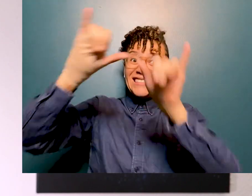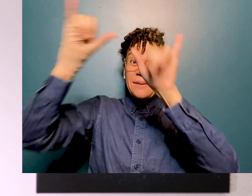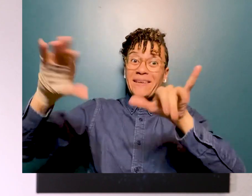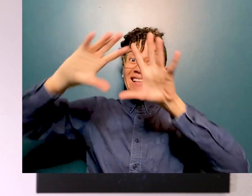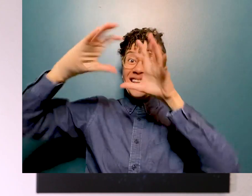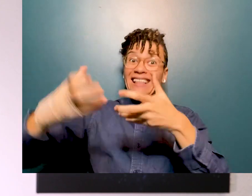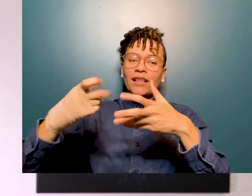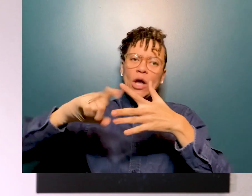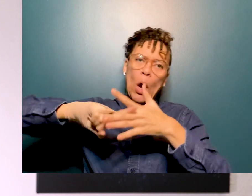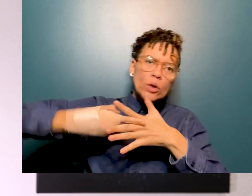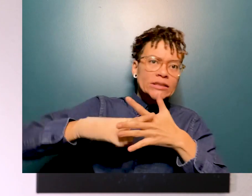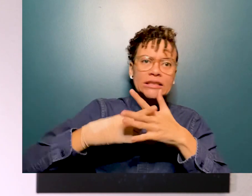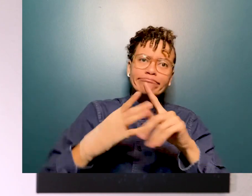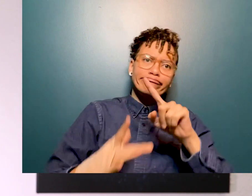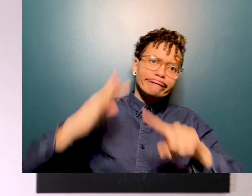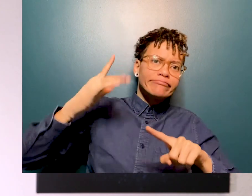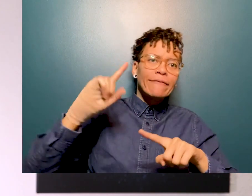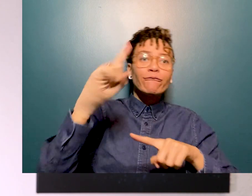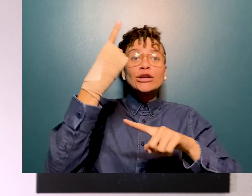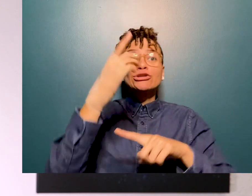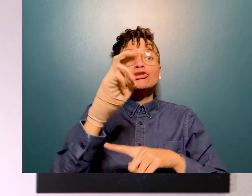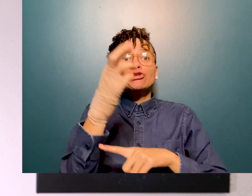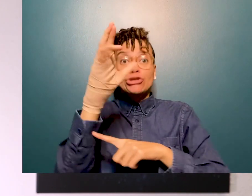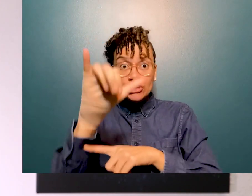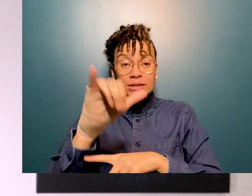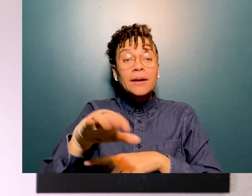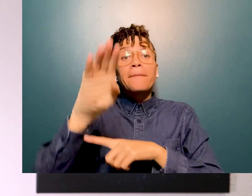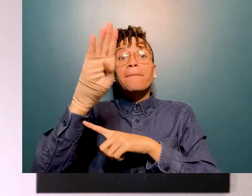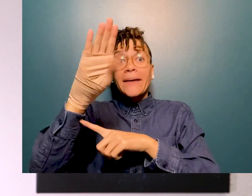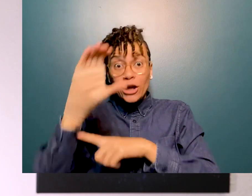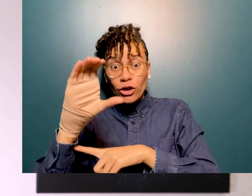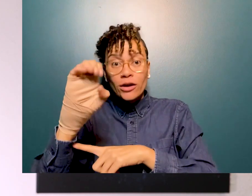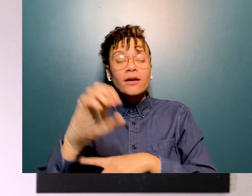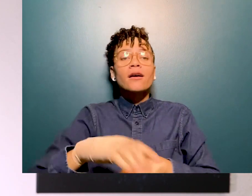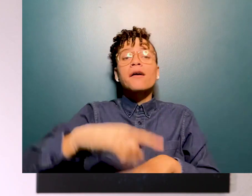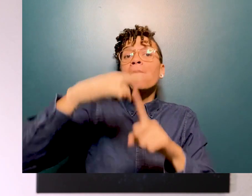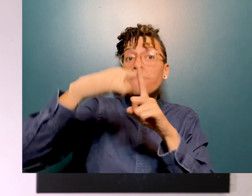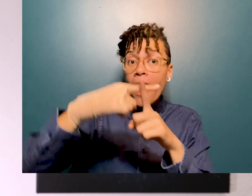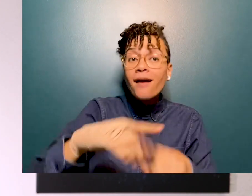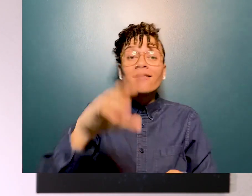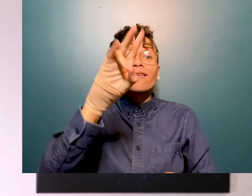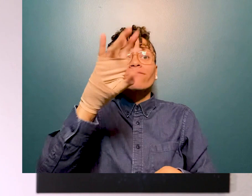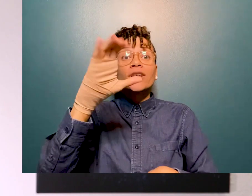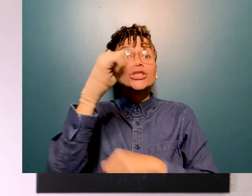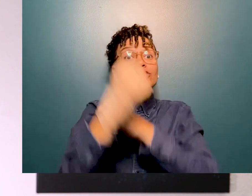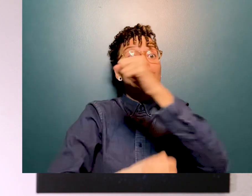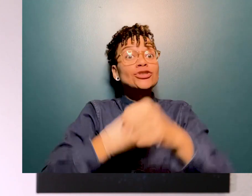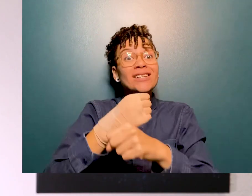seven hundred years the system that was used most frequently in their surviving birth charts